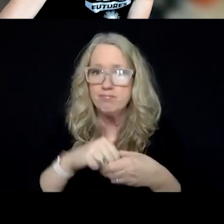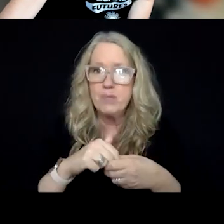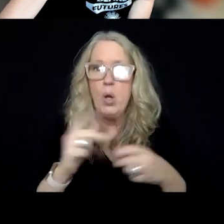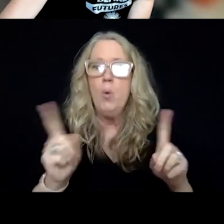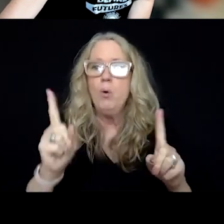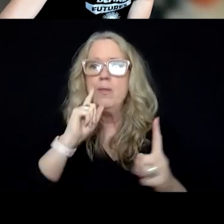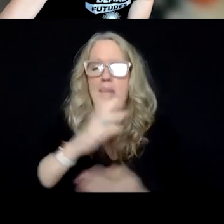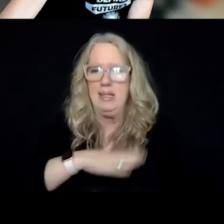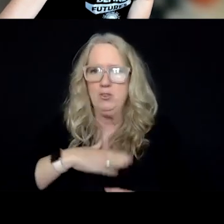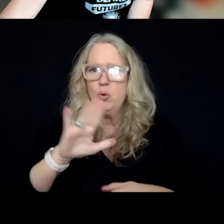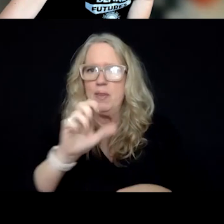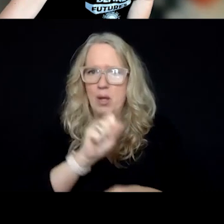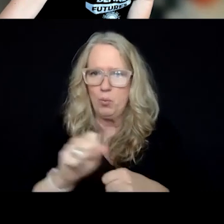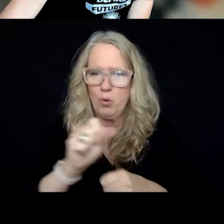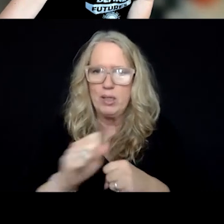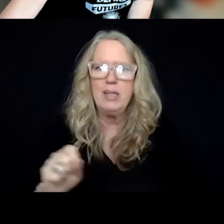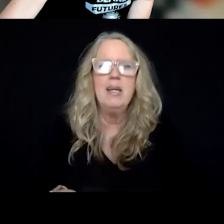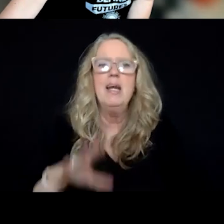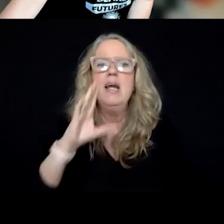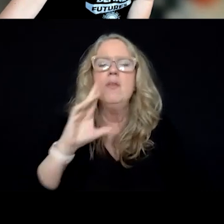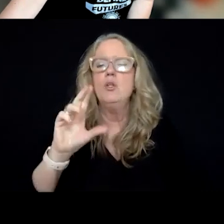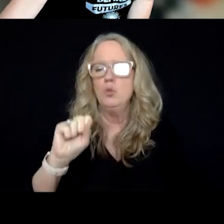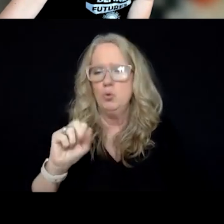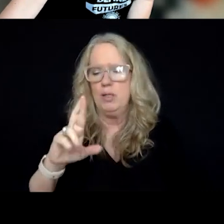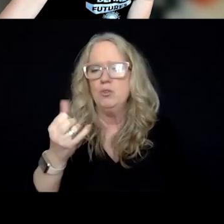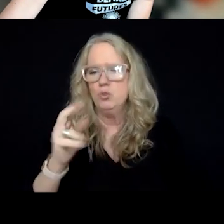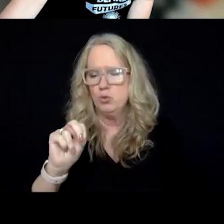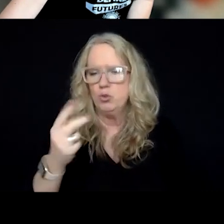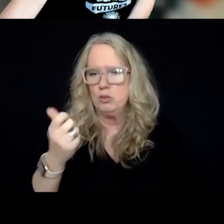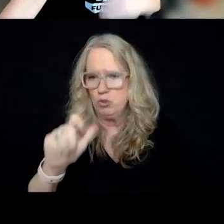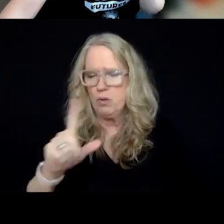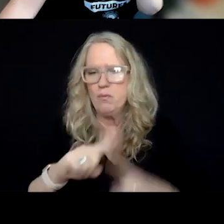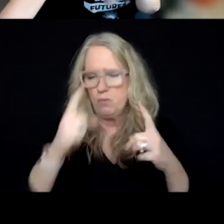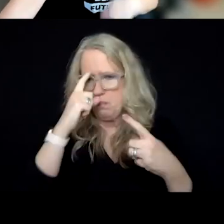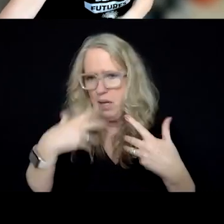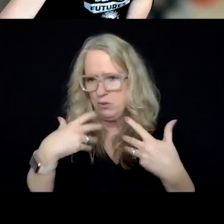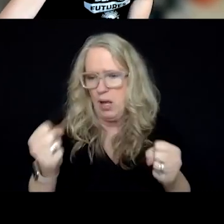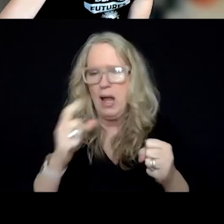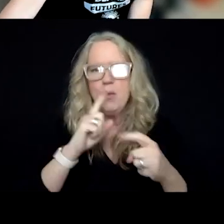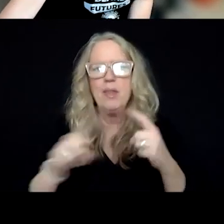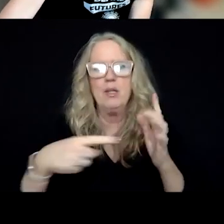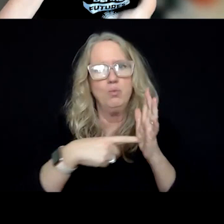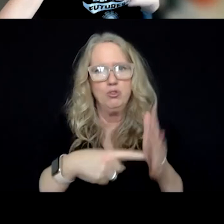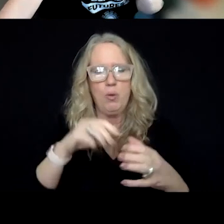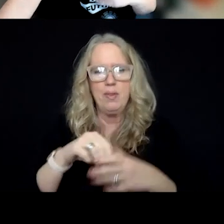WORKING. ONE OF THE